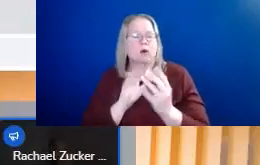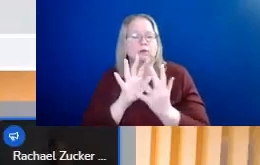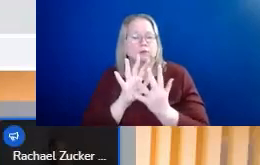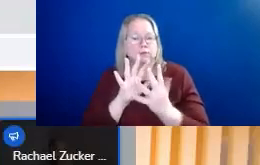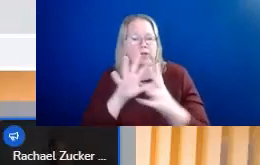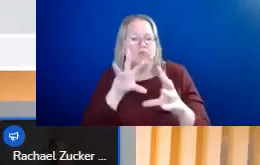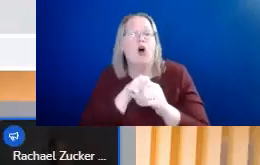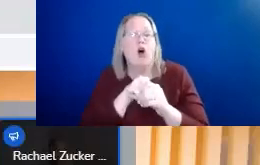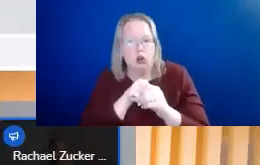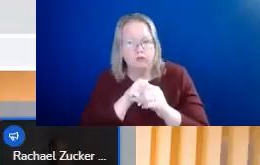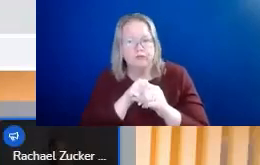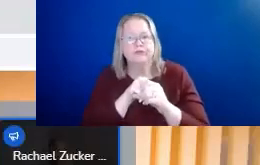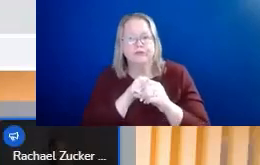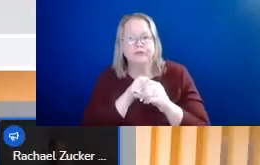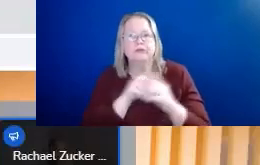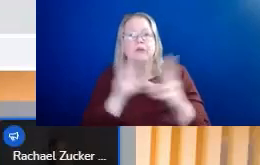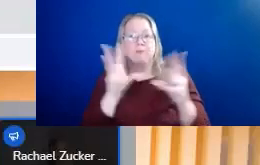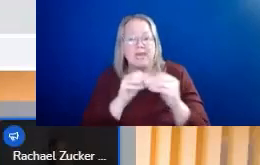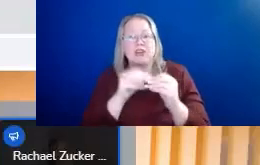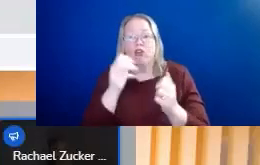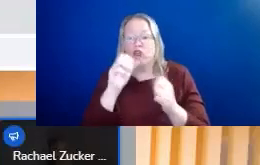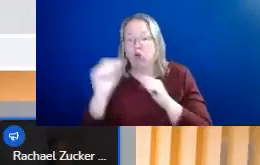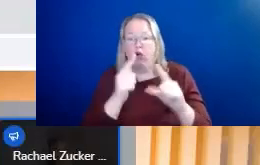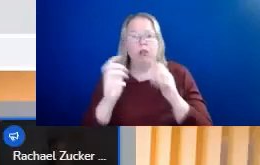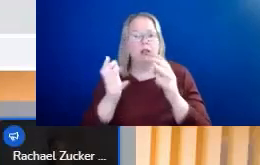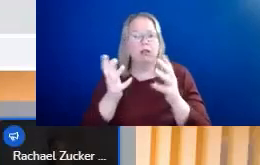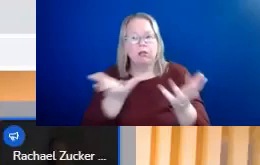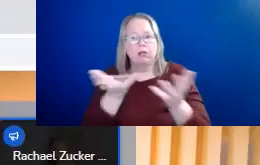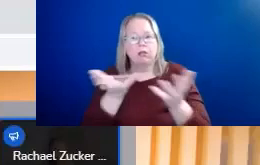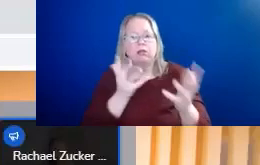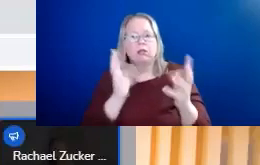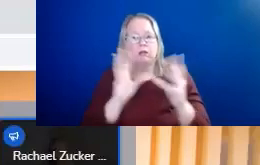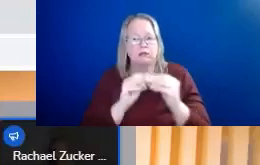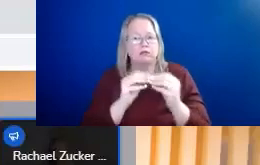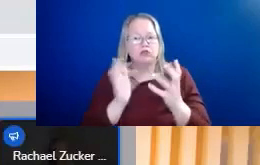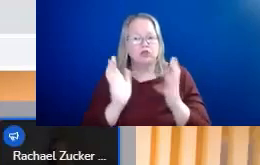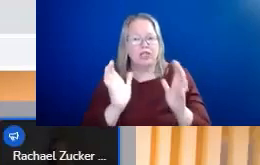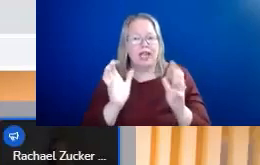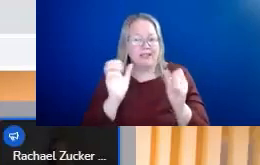communicating as if you are at a round table. So they will be able to turn